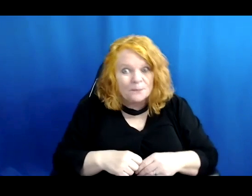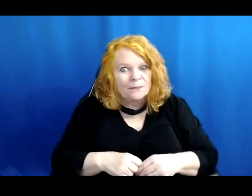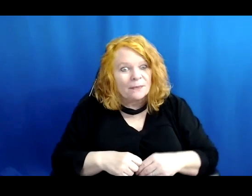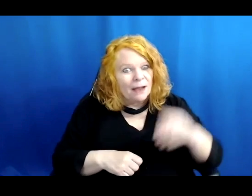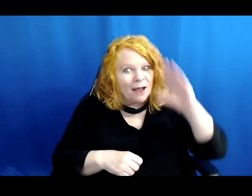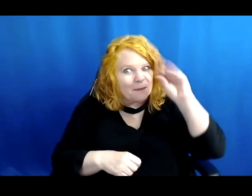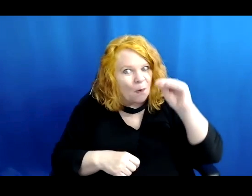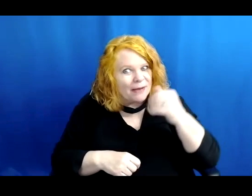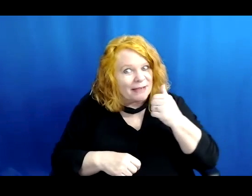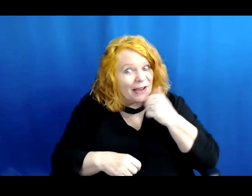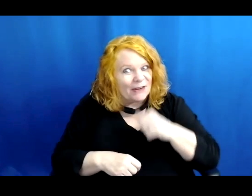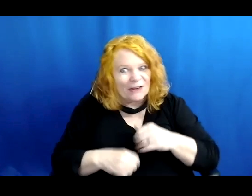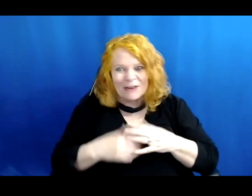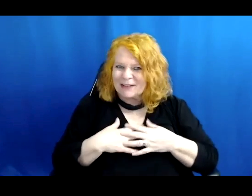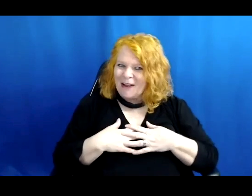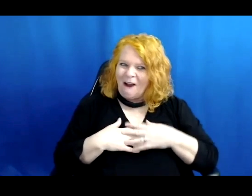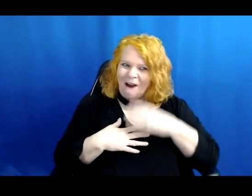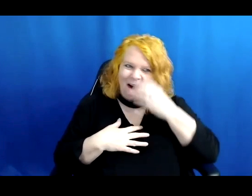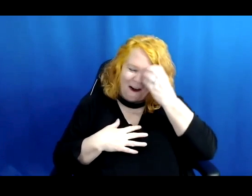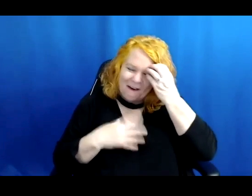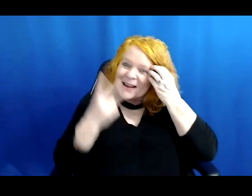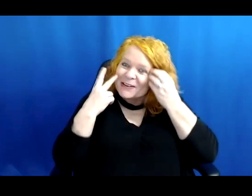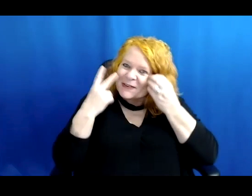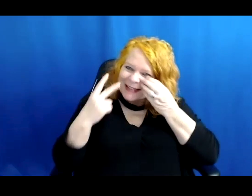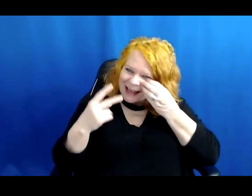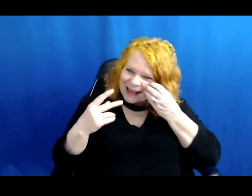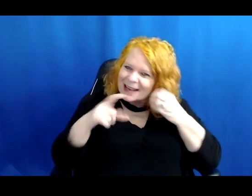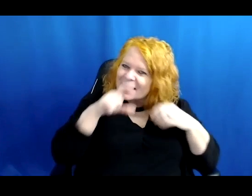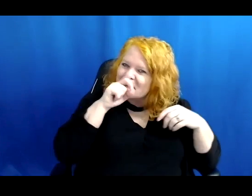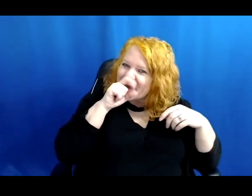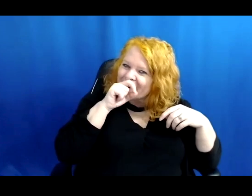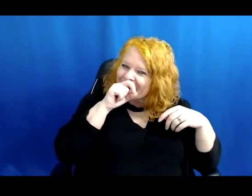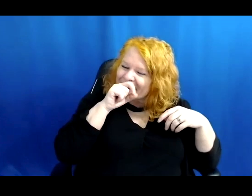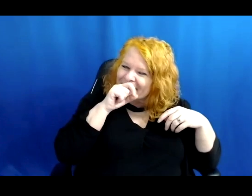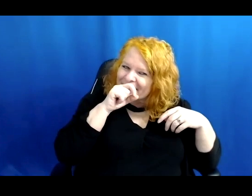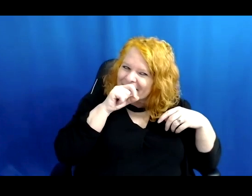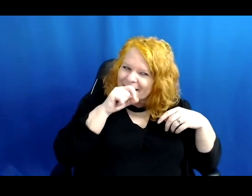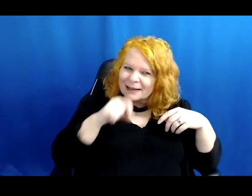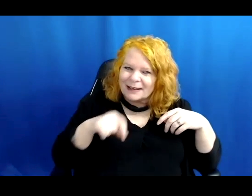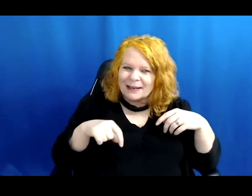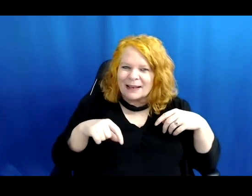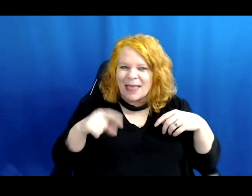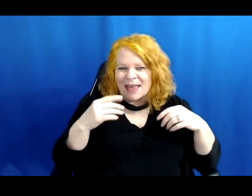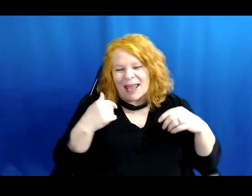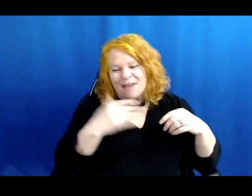We have a Papa the One-Winged Parrot. We have a wonky beak and my Papa the One-Winged